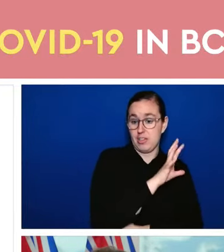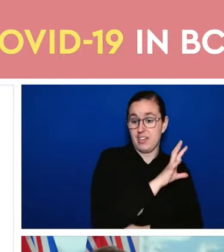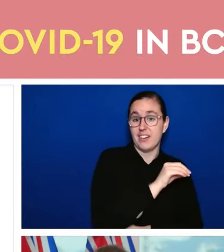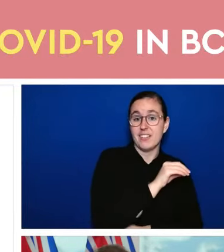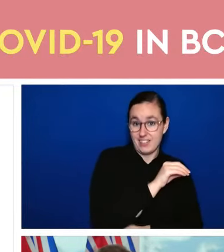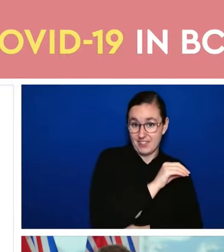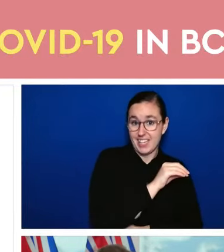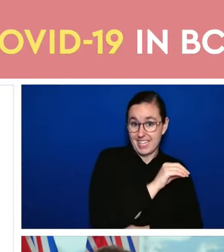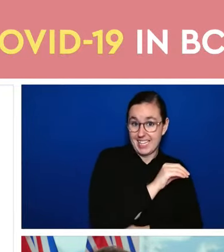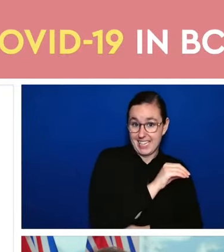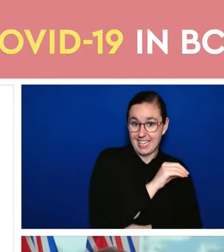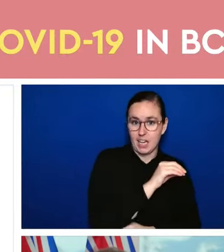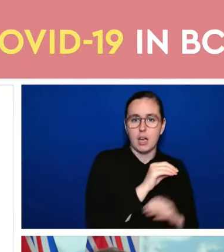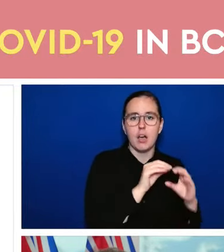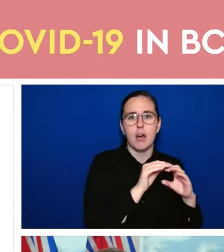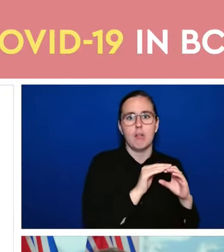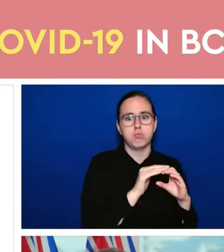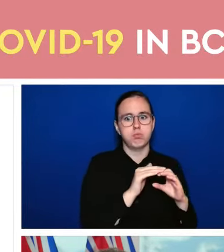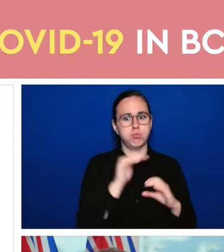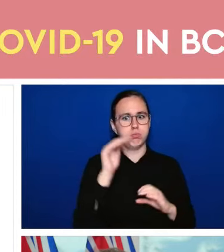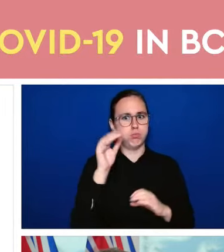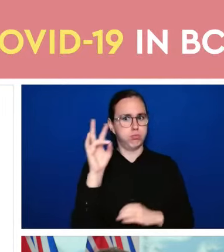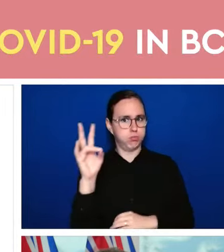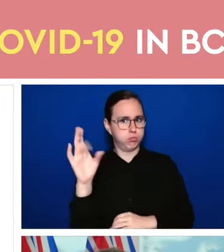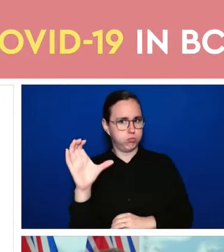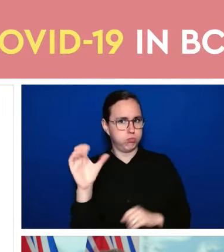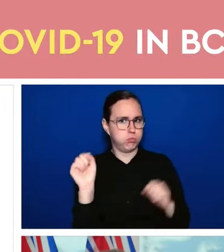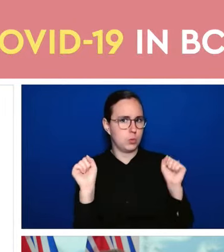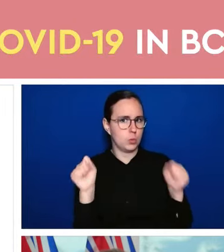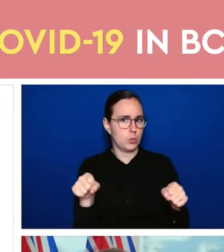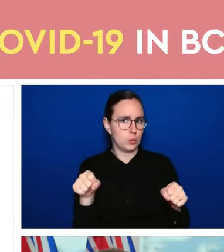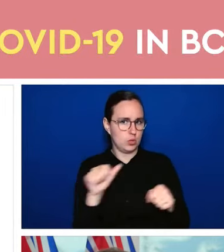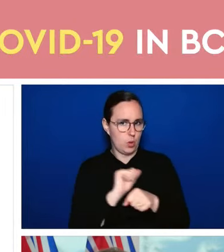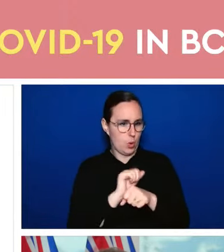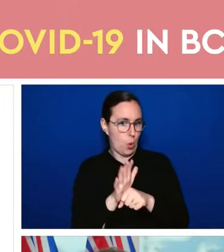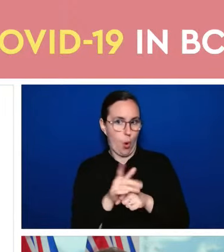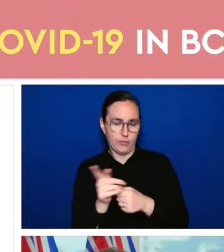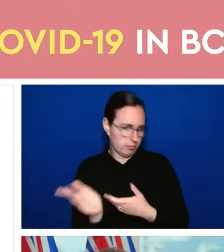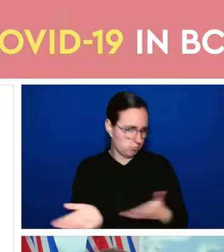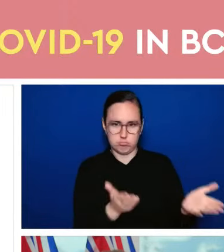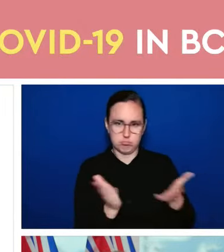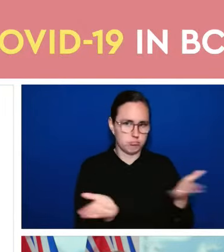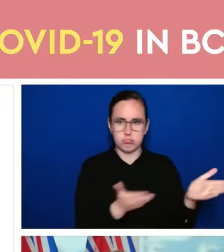we might get to seven hundred and that is a significant number